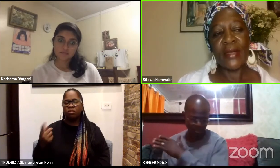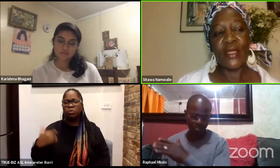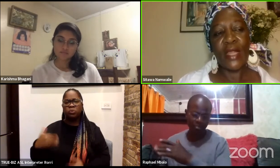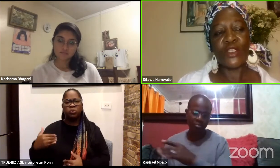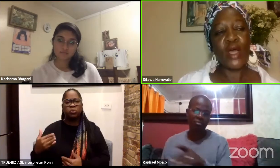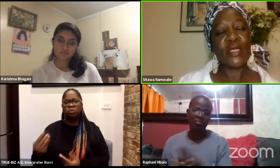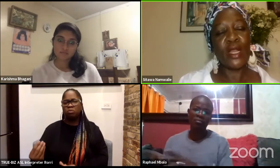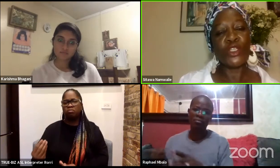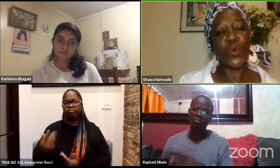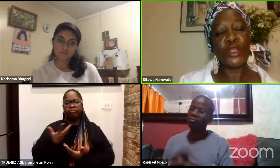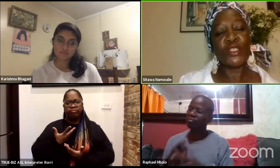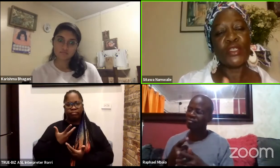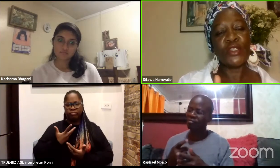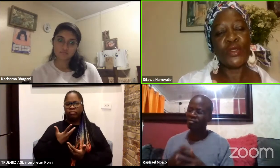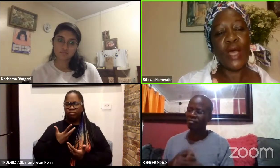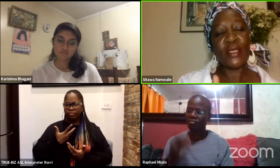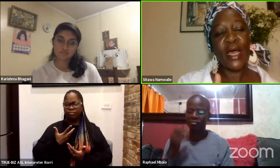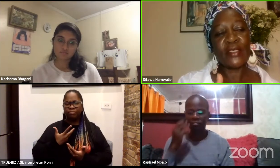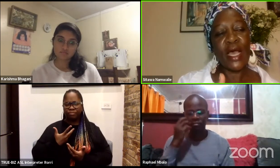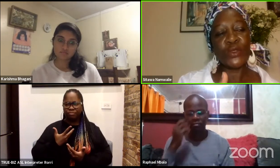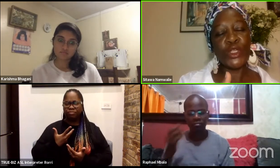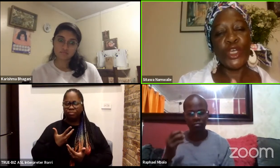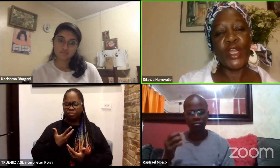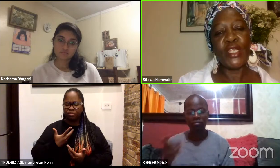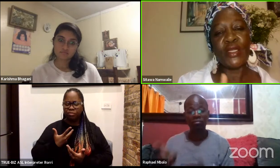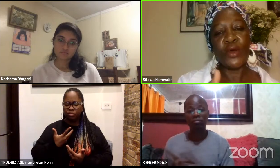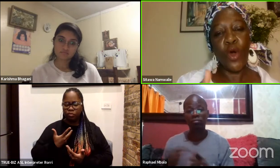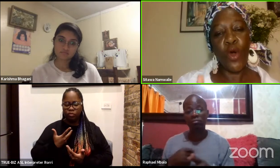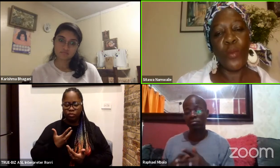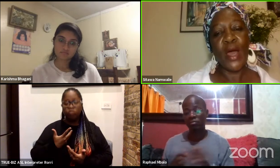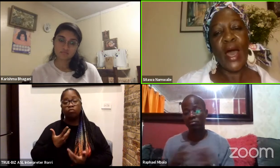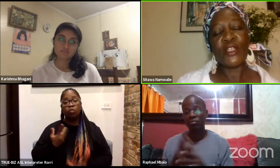and so I started to watch this as I as we journeyed home.